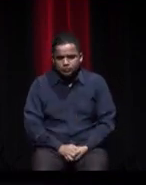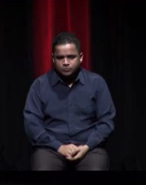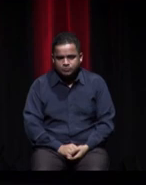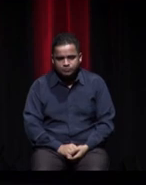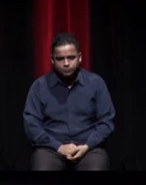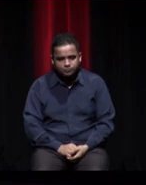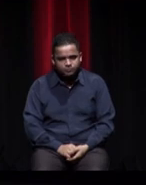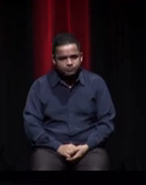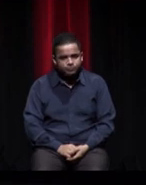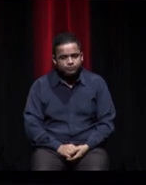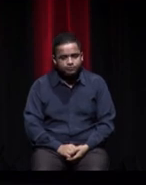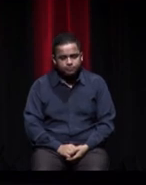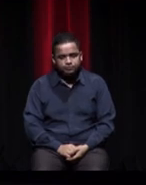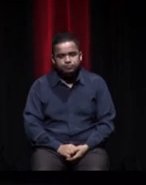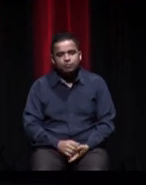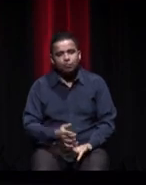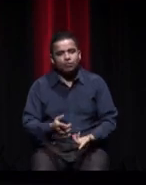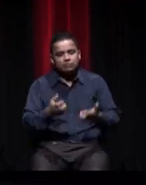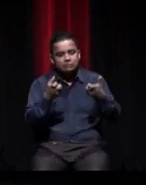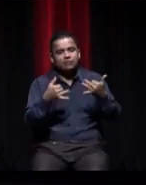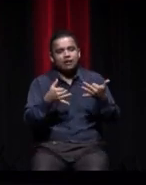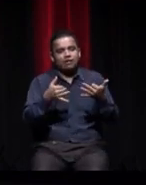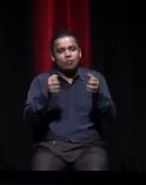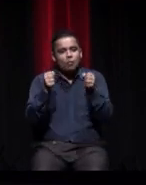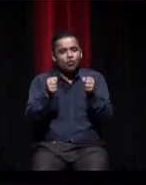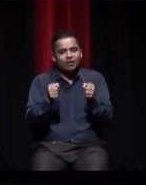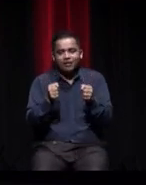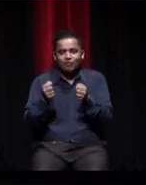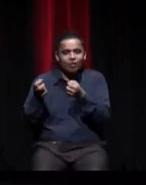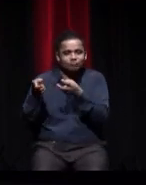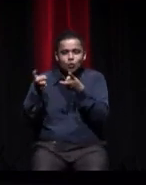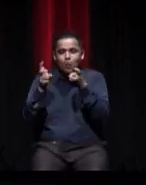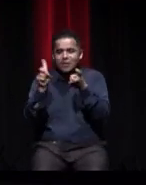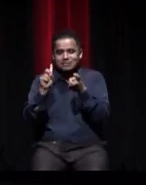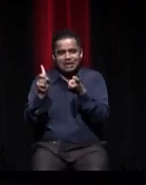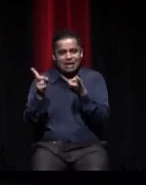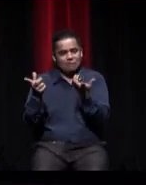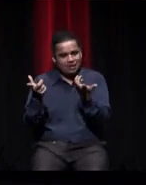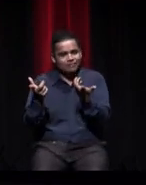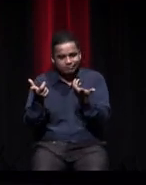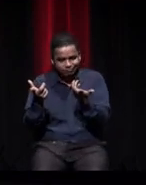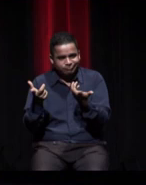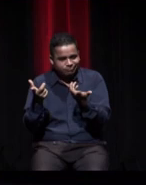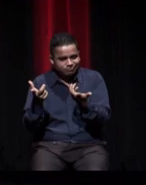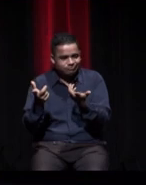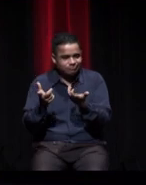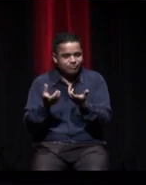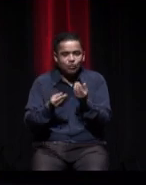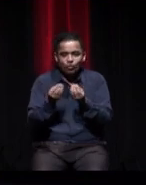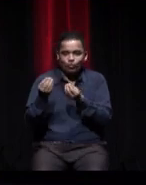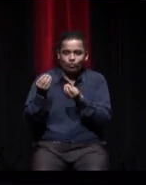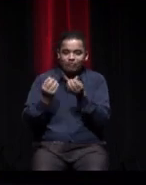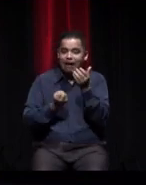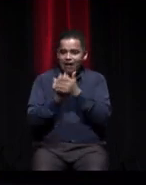because we're talking about a very obscure power, a very opaque one, like the one that has developed in Russia.